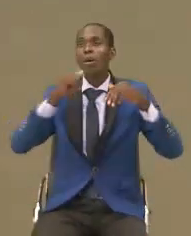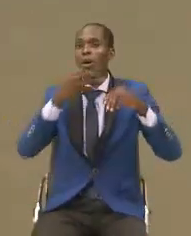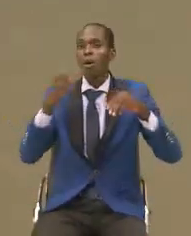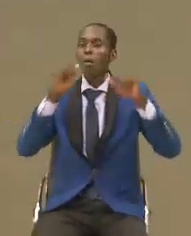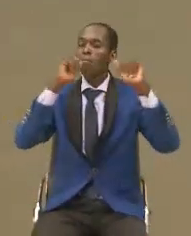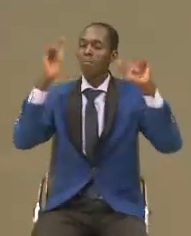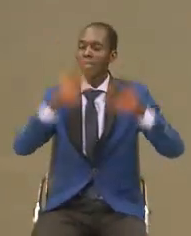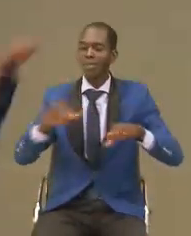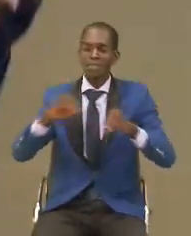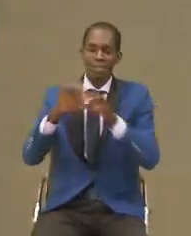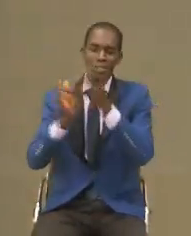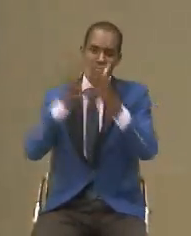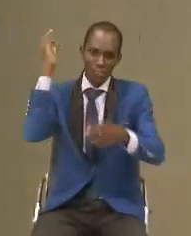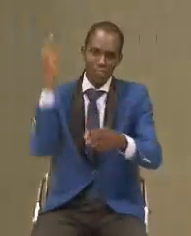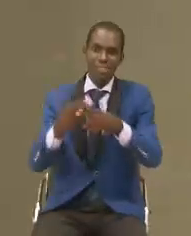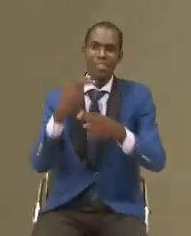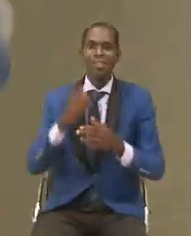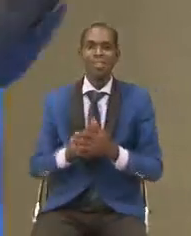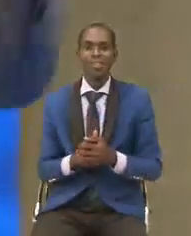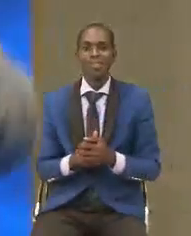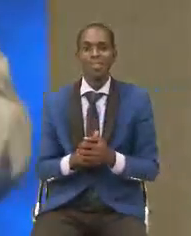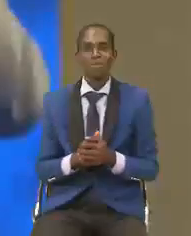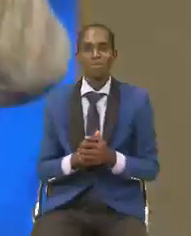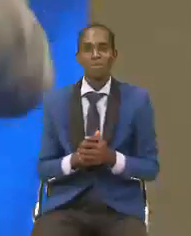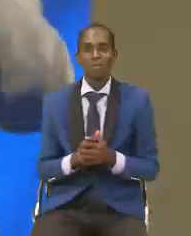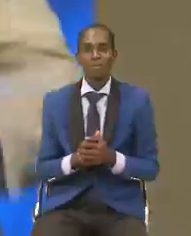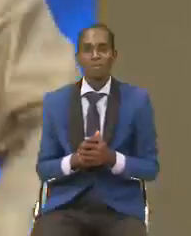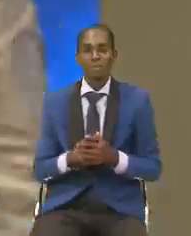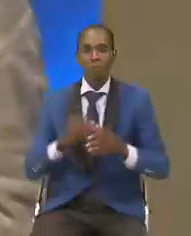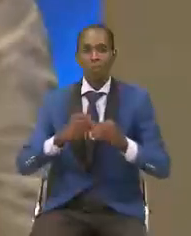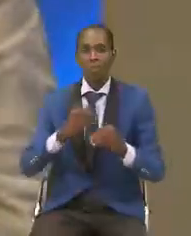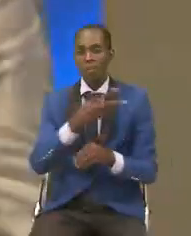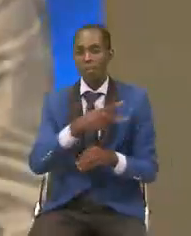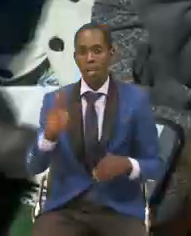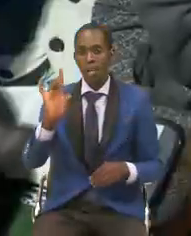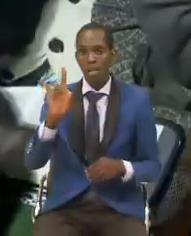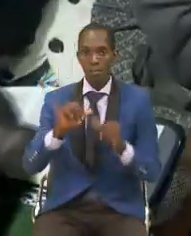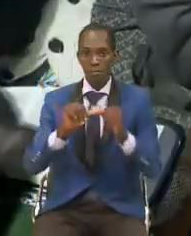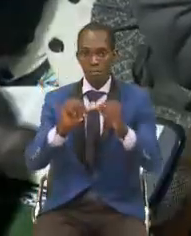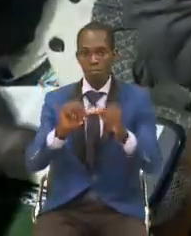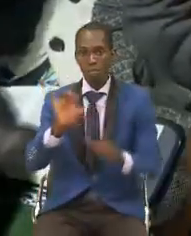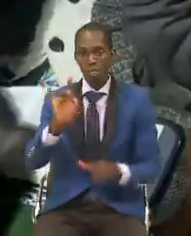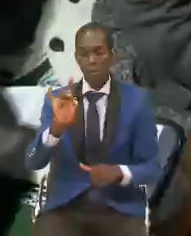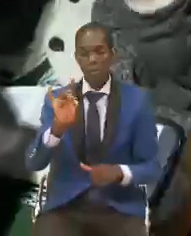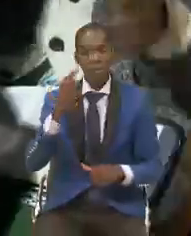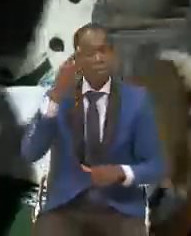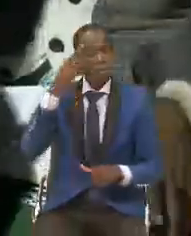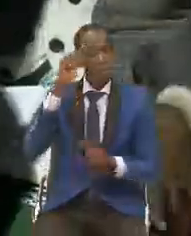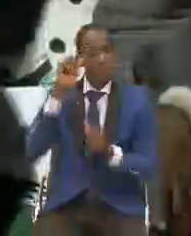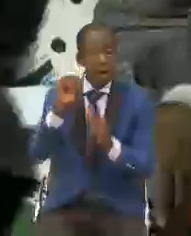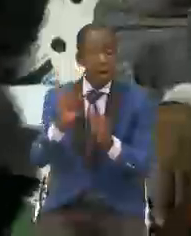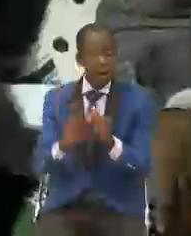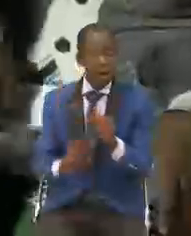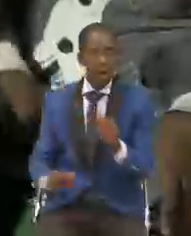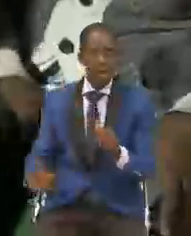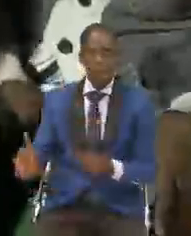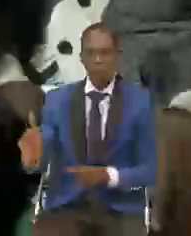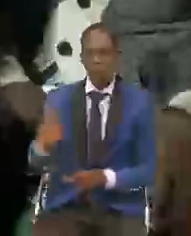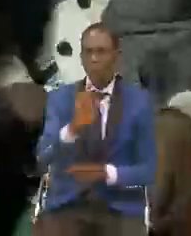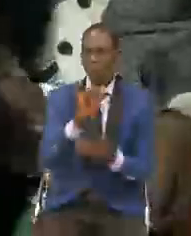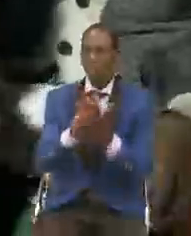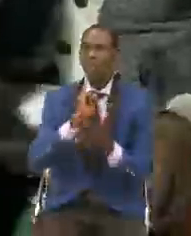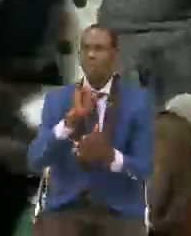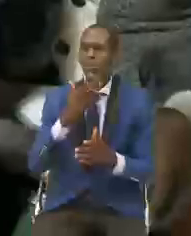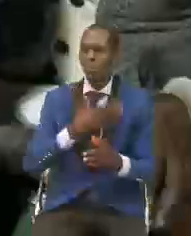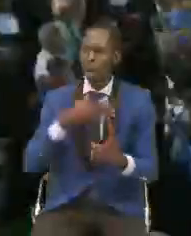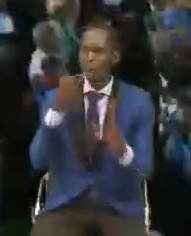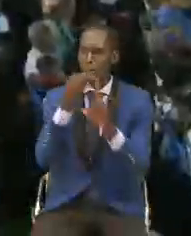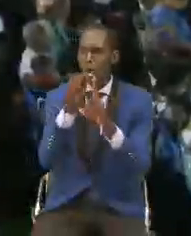to you your showers are blessing in jesus name look at verse 8 verse 8 for everyone that's the